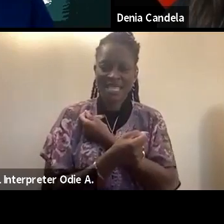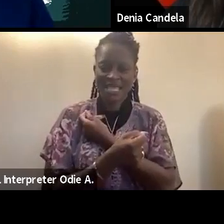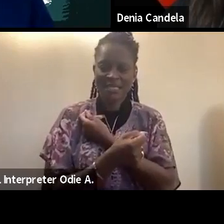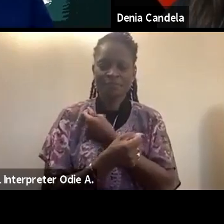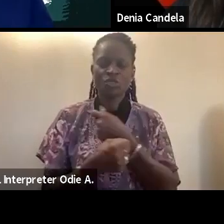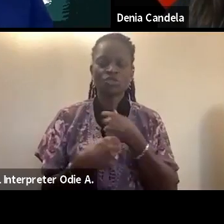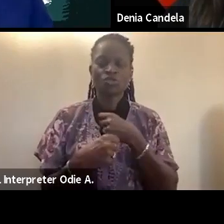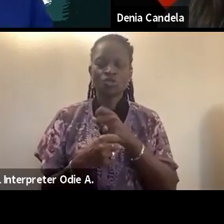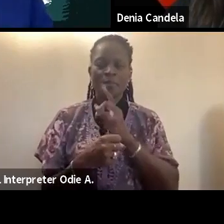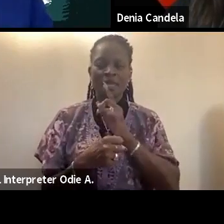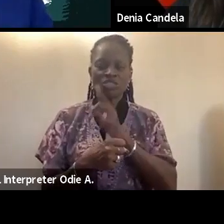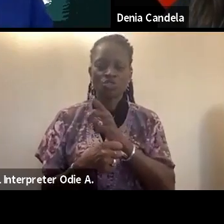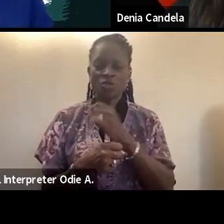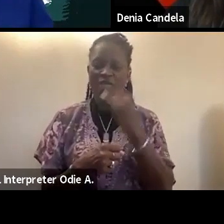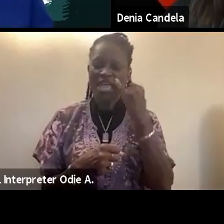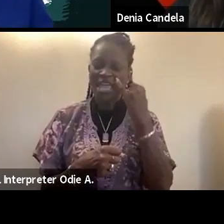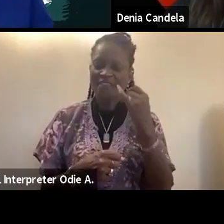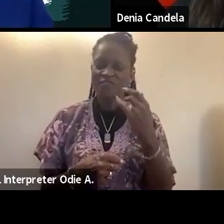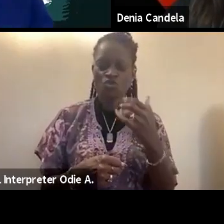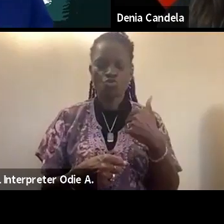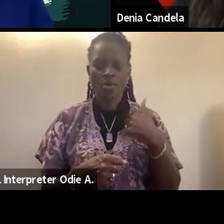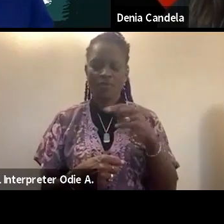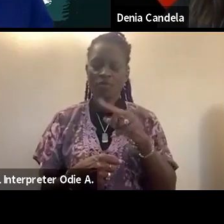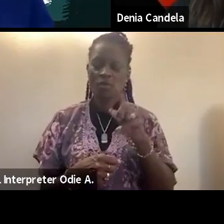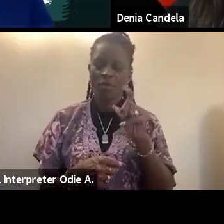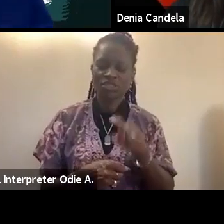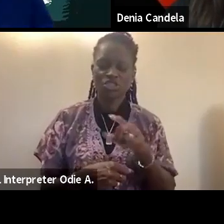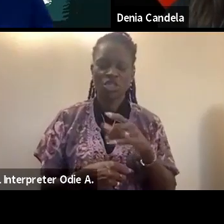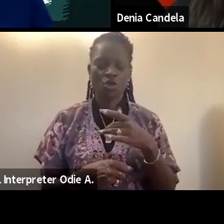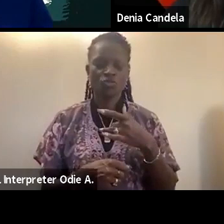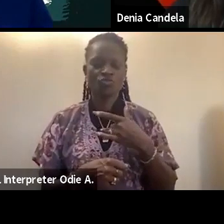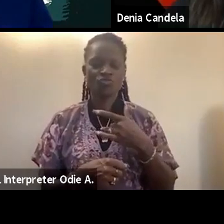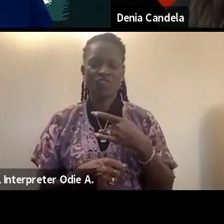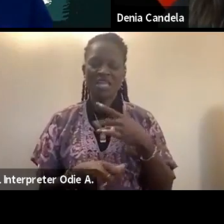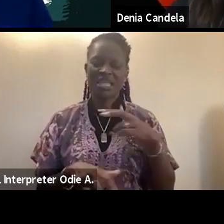who might be hesitant or have questions or are needing resources beyond